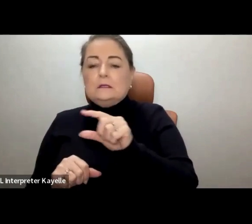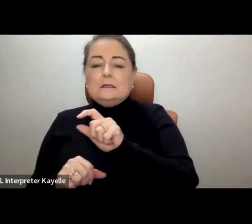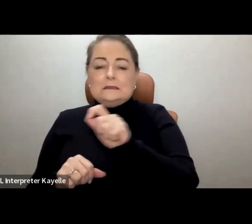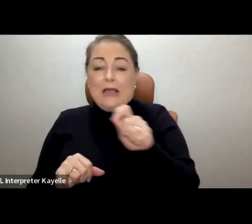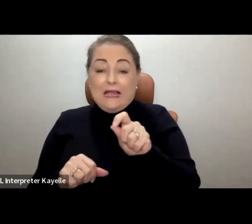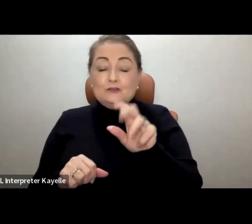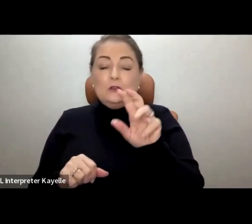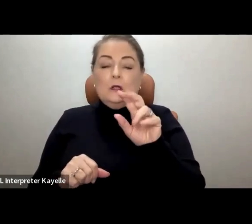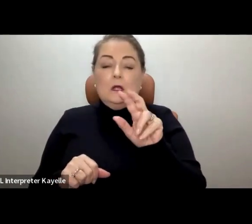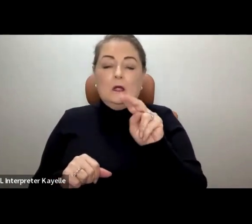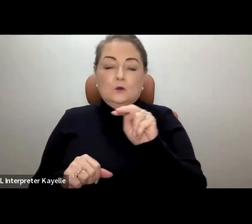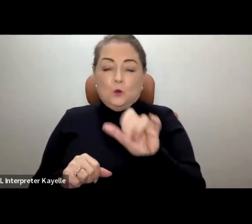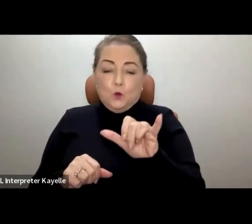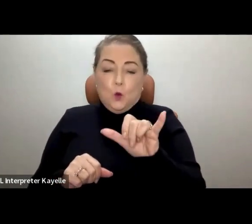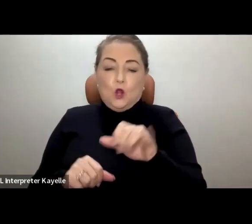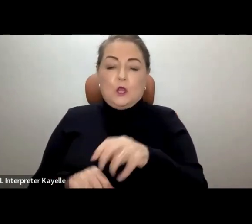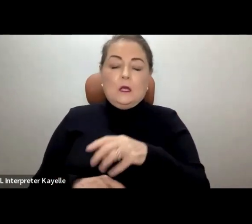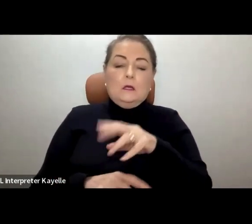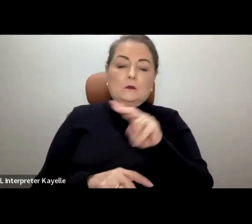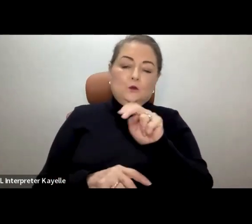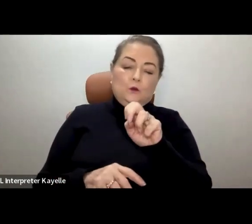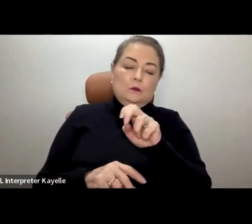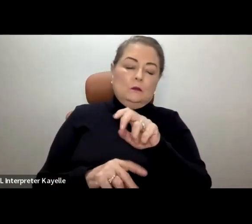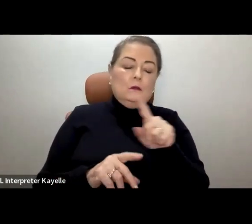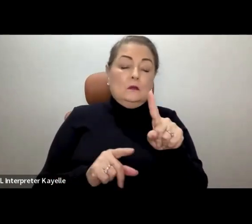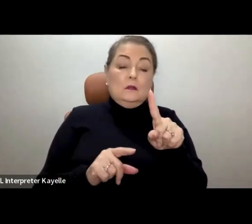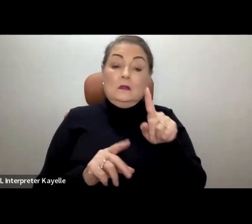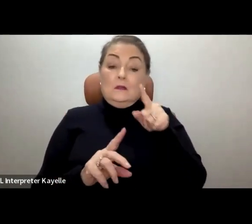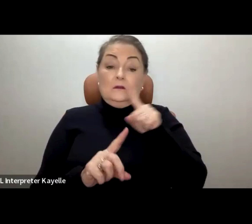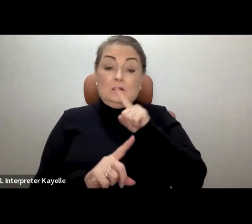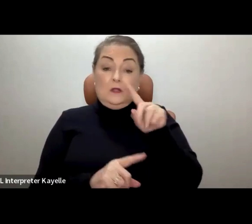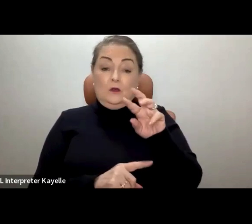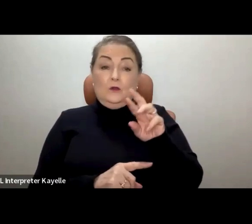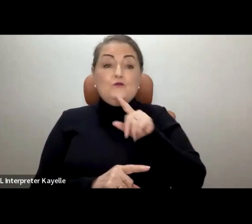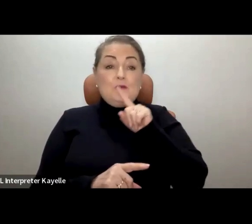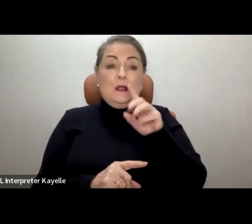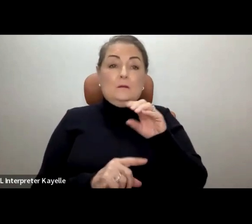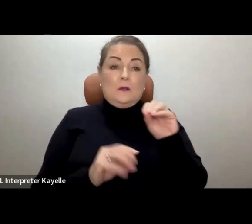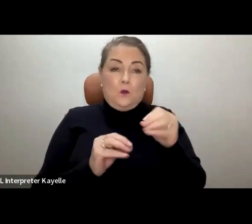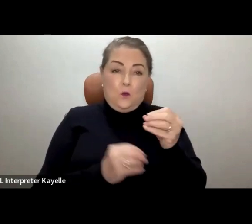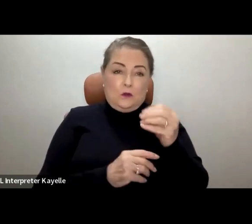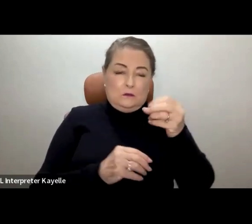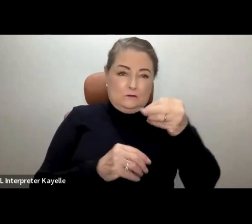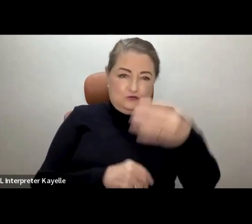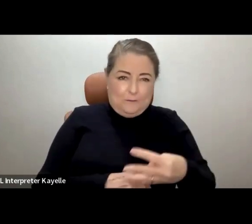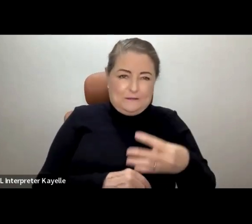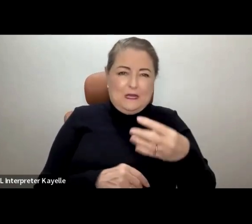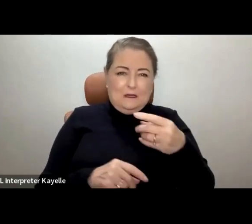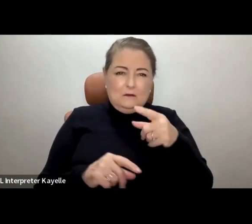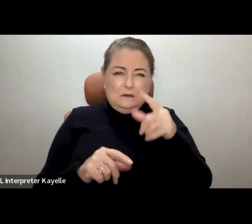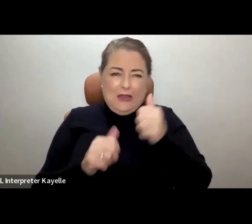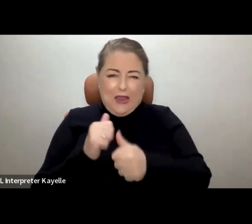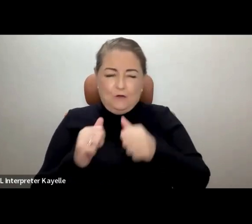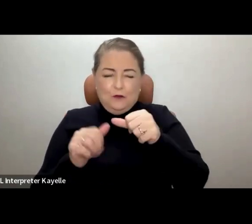But for our main site is real abilities.org. And there's a drop down I think on every page, has a drop down for other